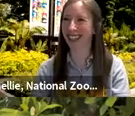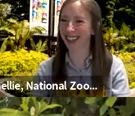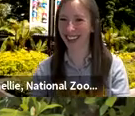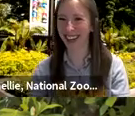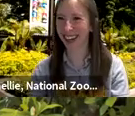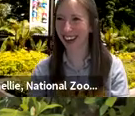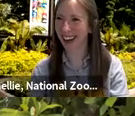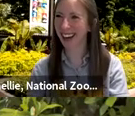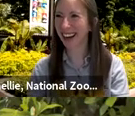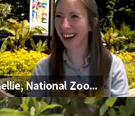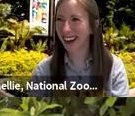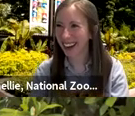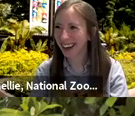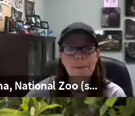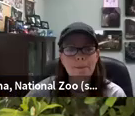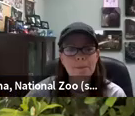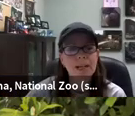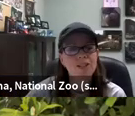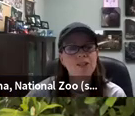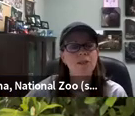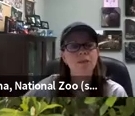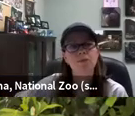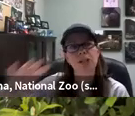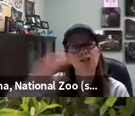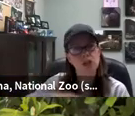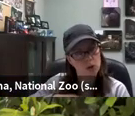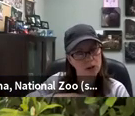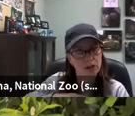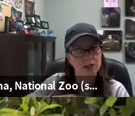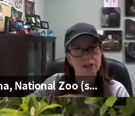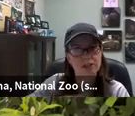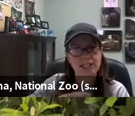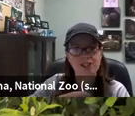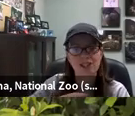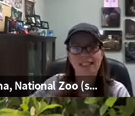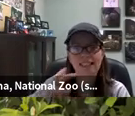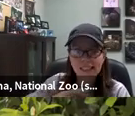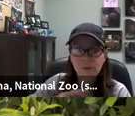to hang out with! But